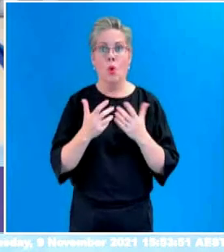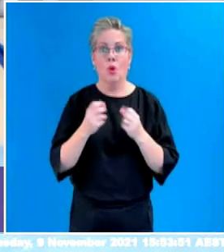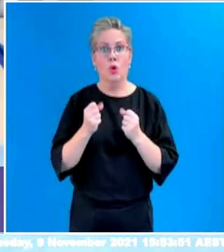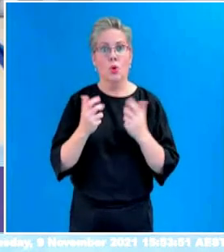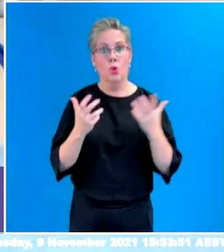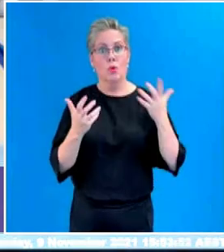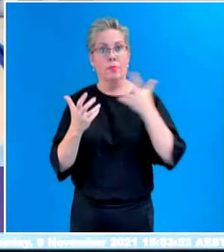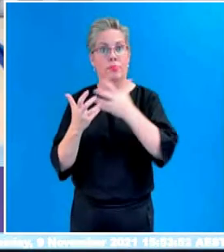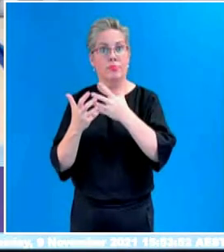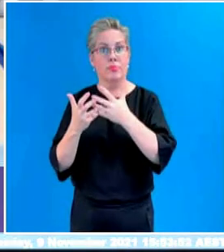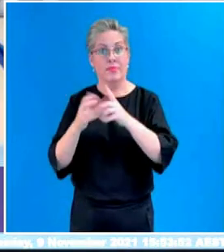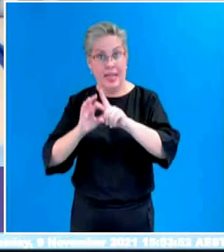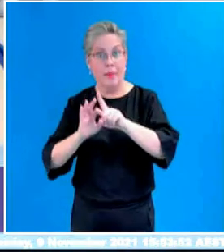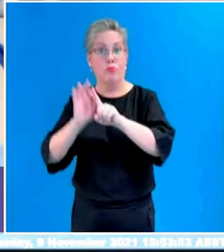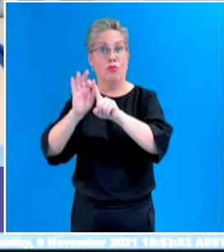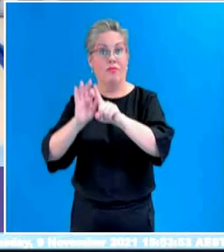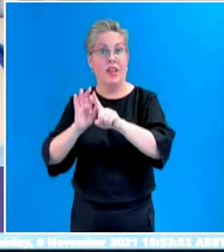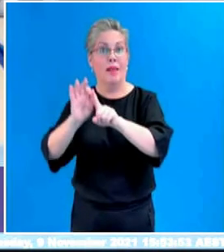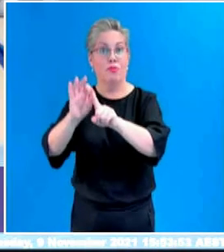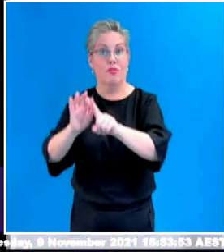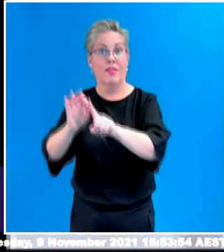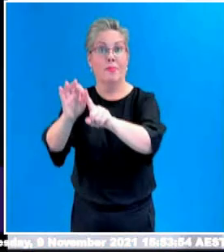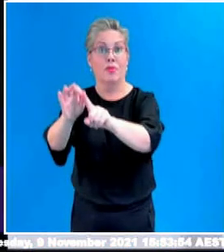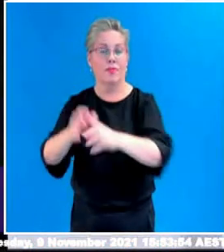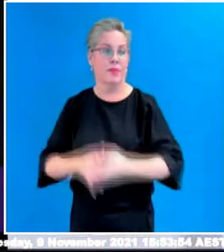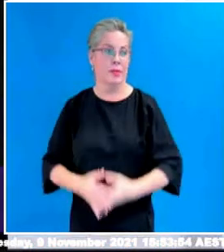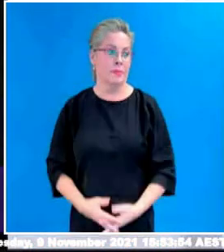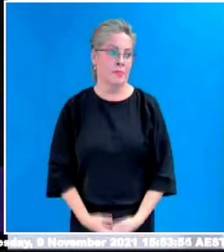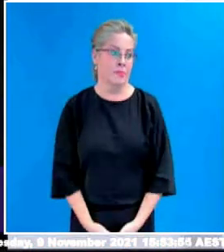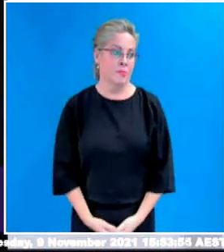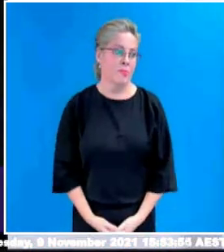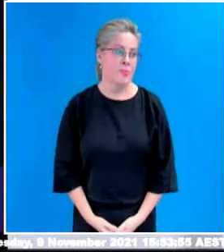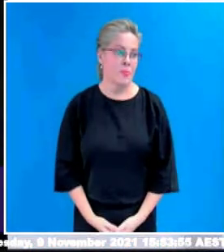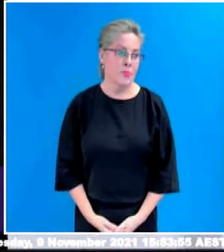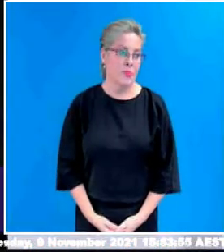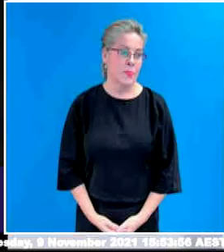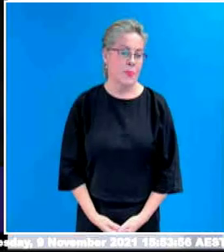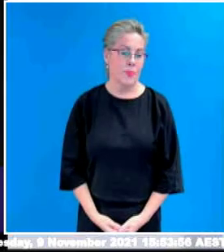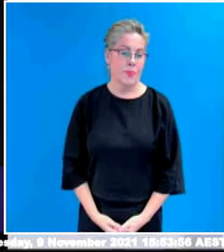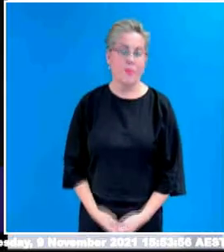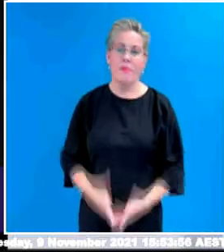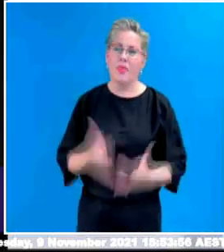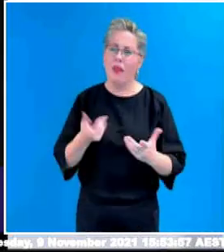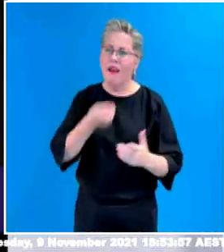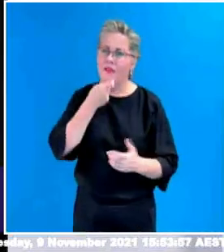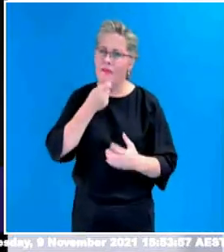propositions to you, drawing on state practice in relation to a focal point.